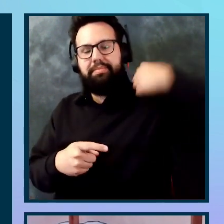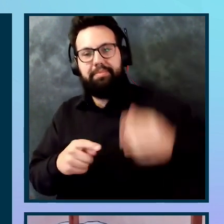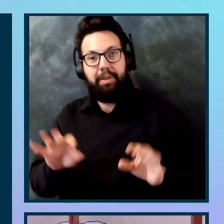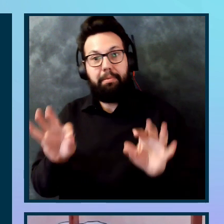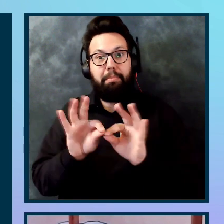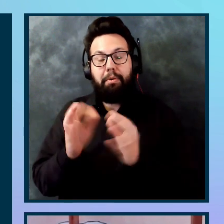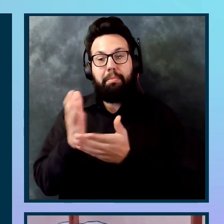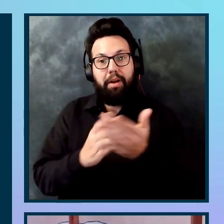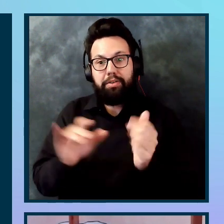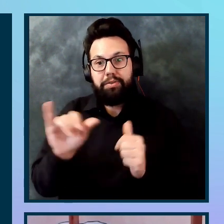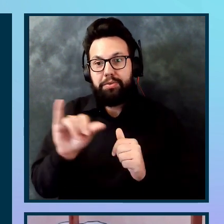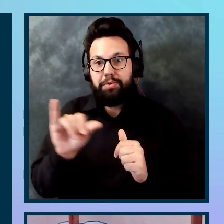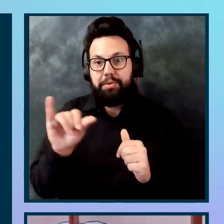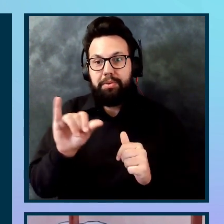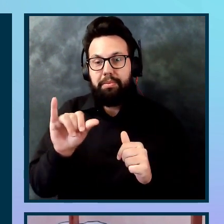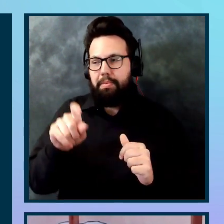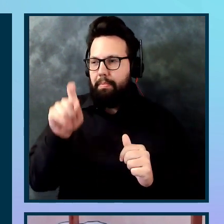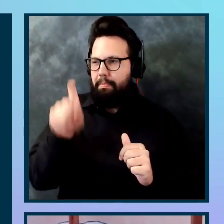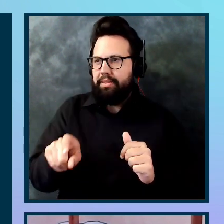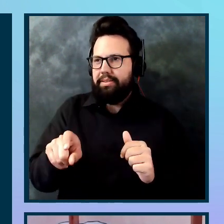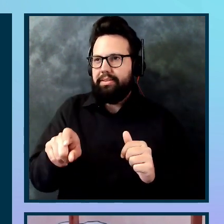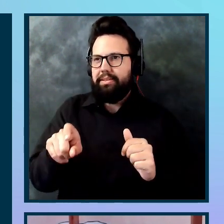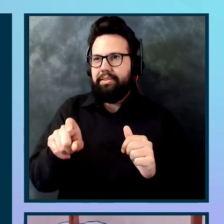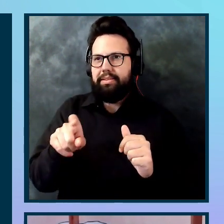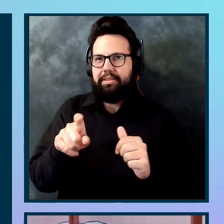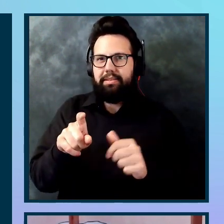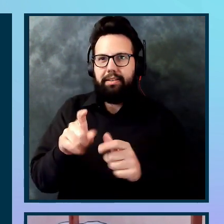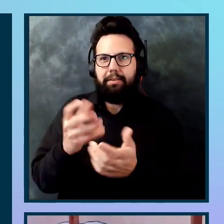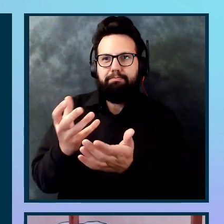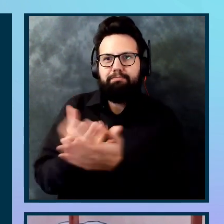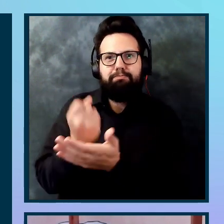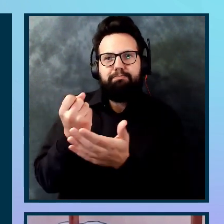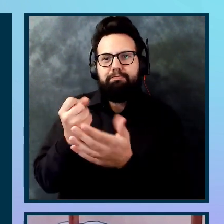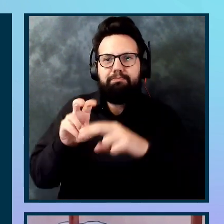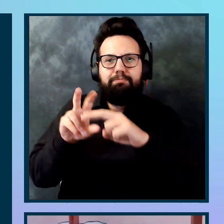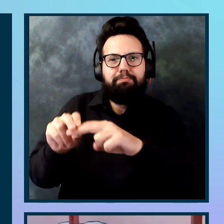to leverage automation, like axe DevTools